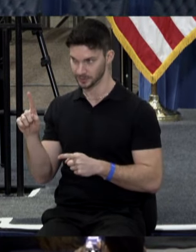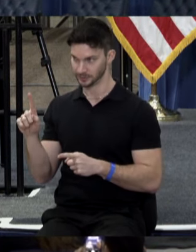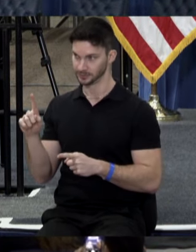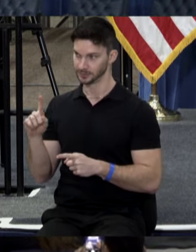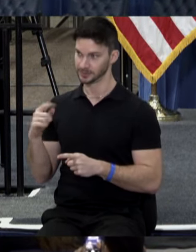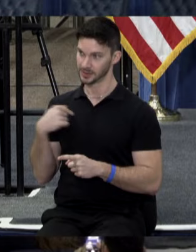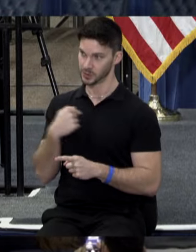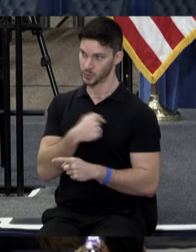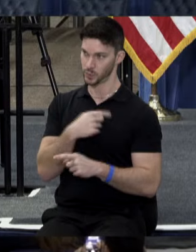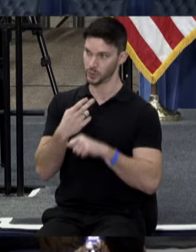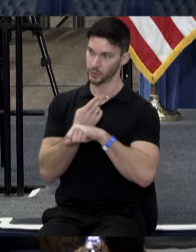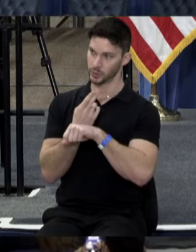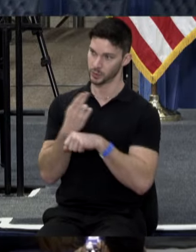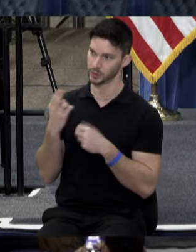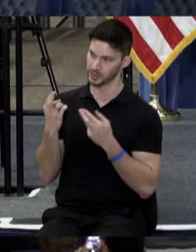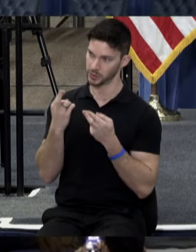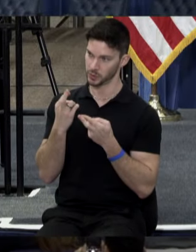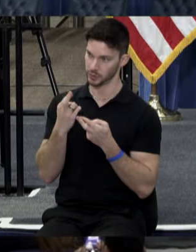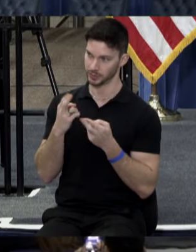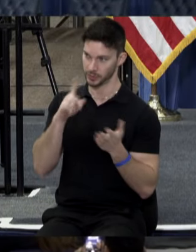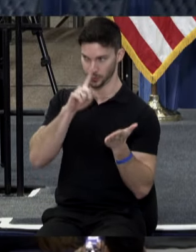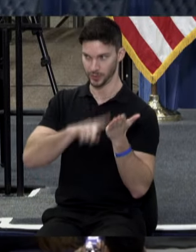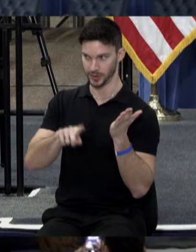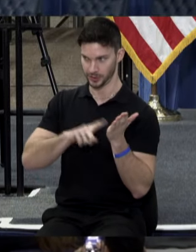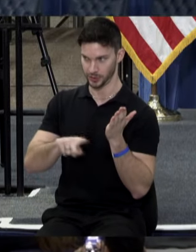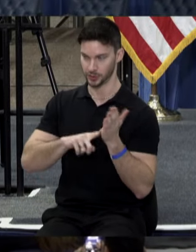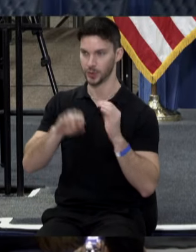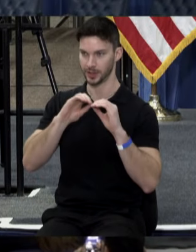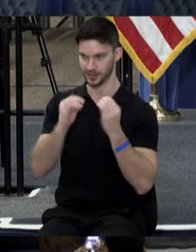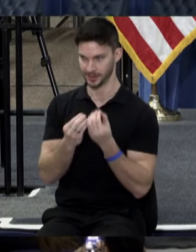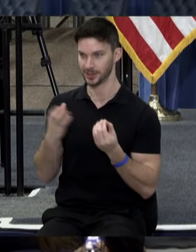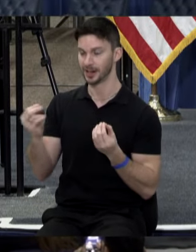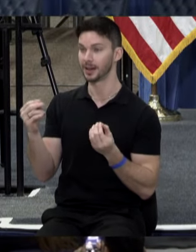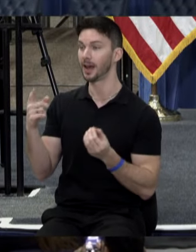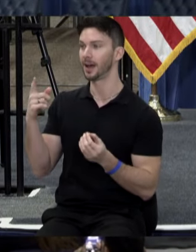and it was there I discovered my true calling, helping people thrive. When